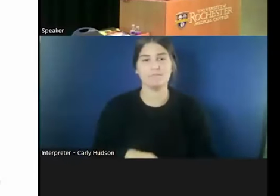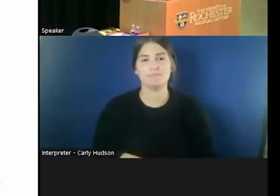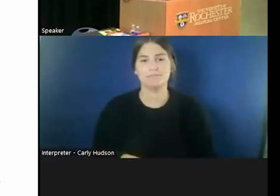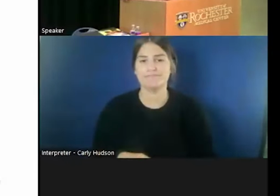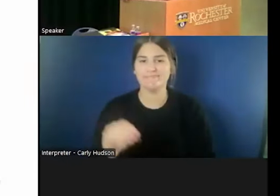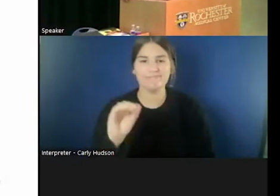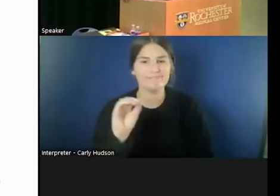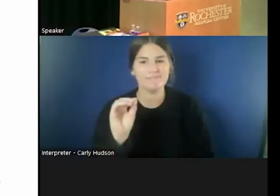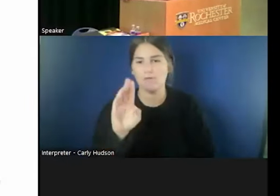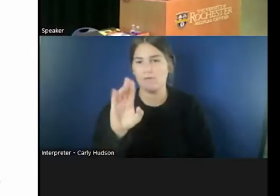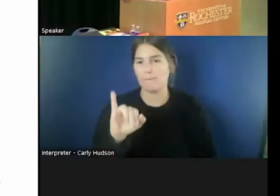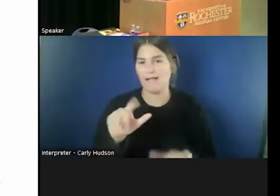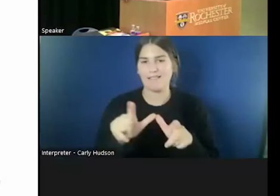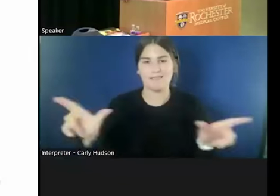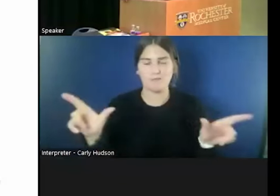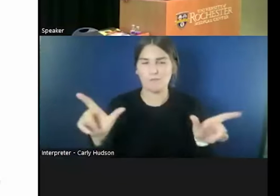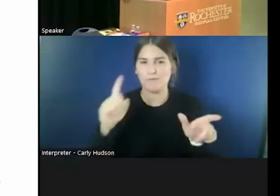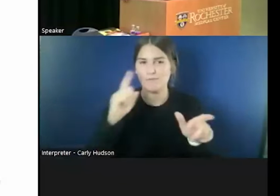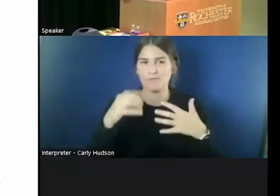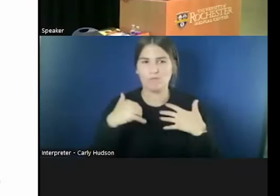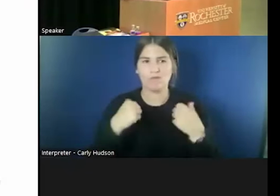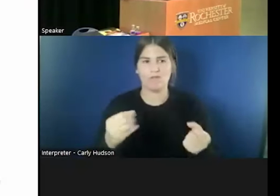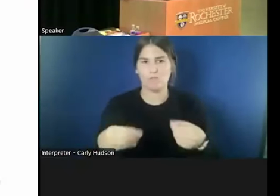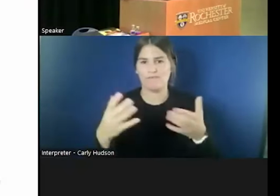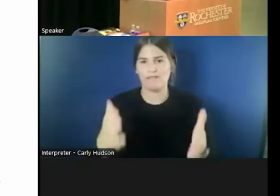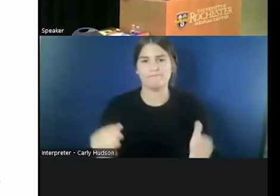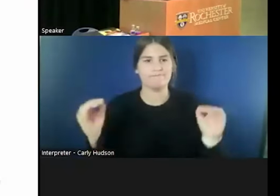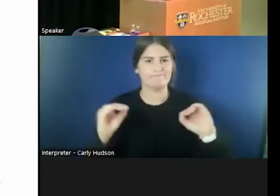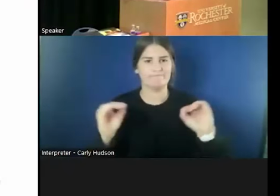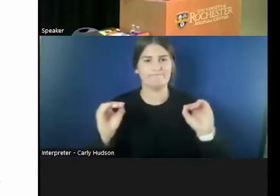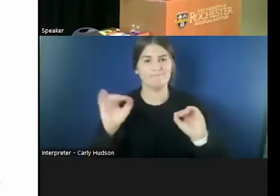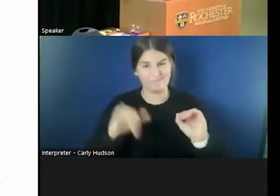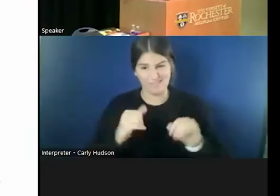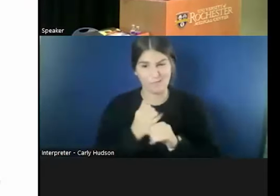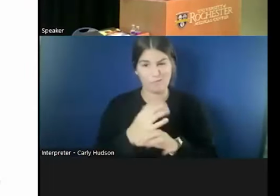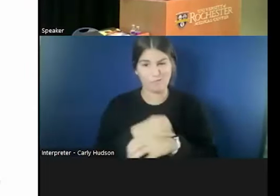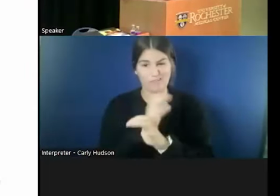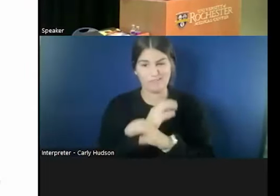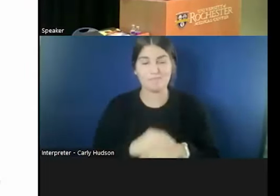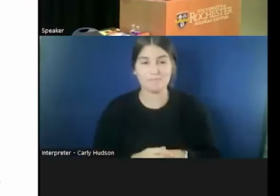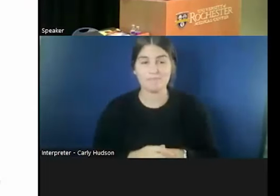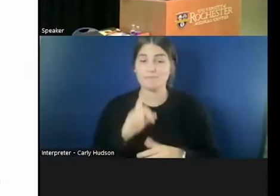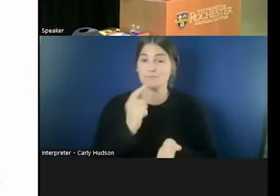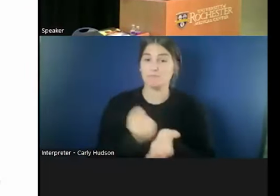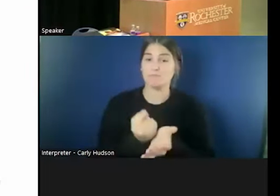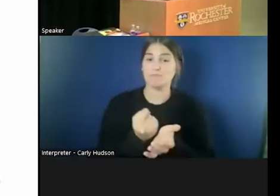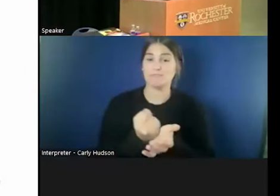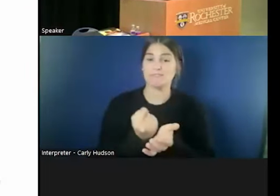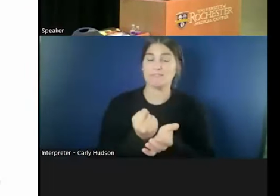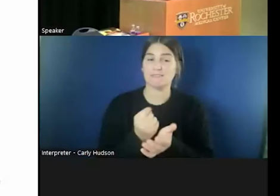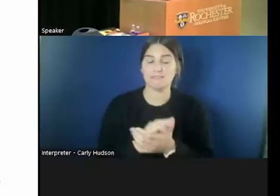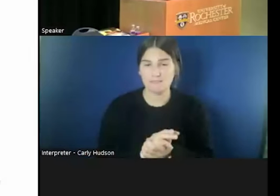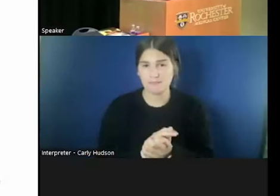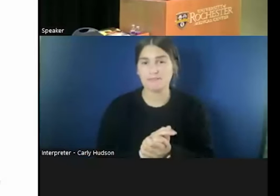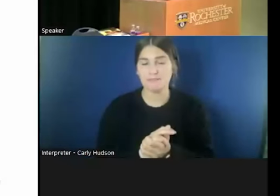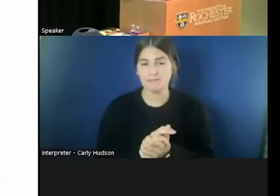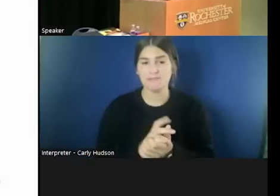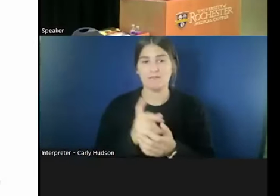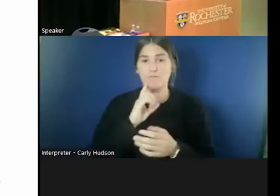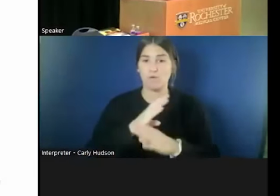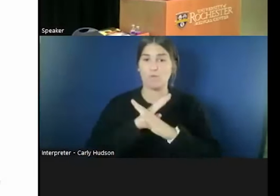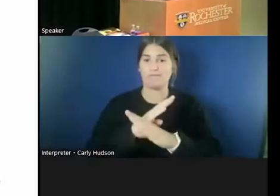Providers is a crisis that needs additional investment for treat for um preventative care